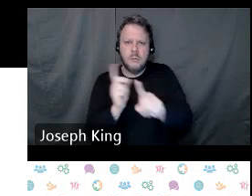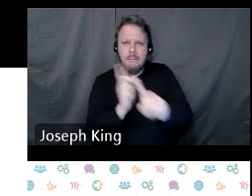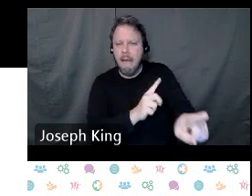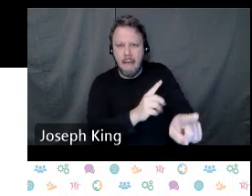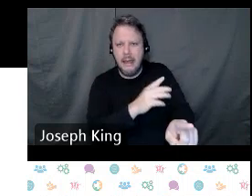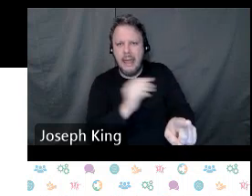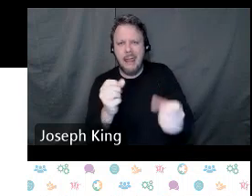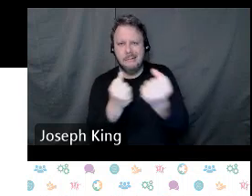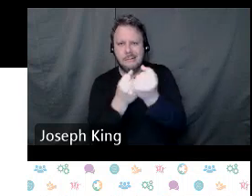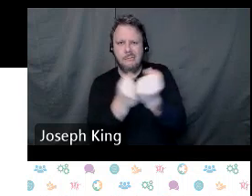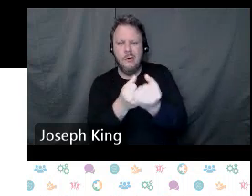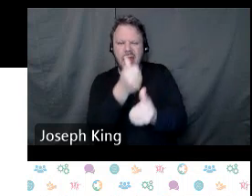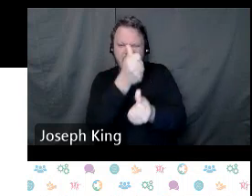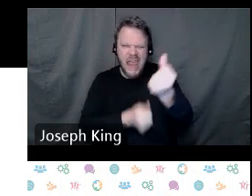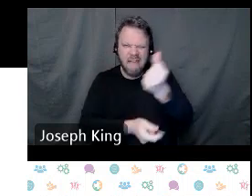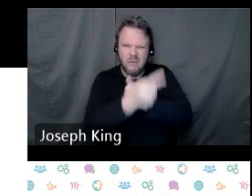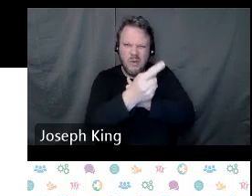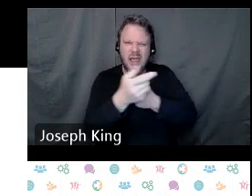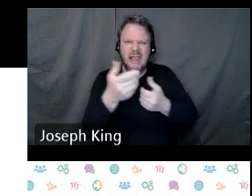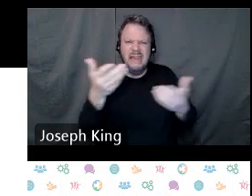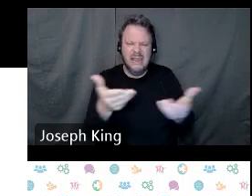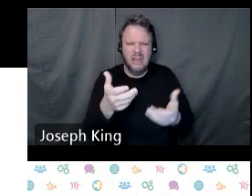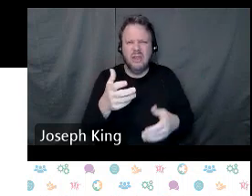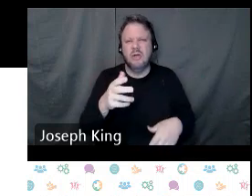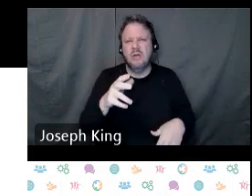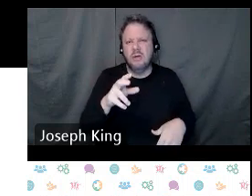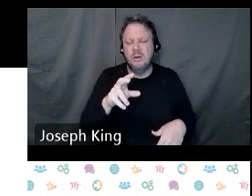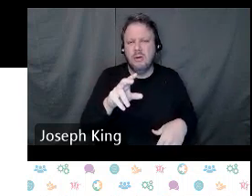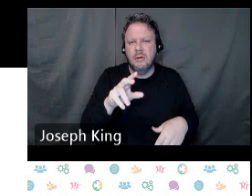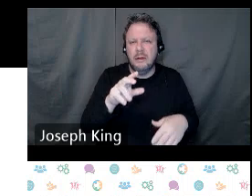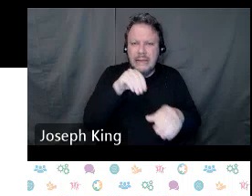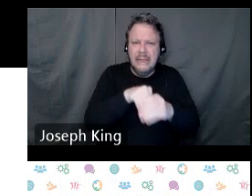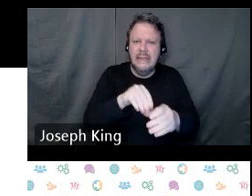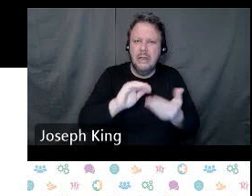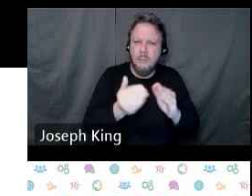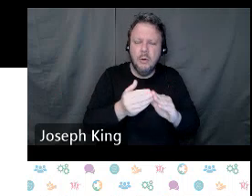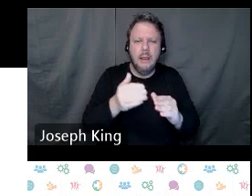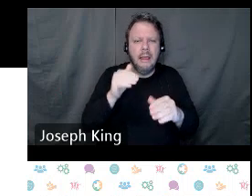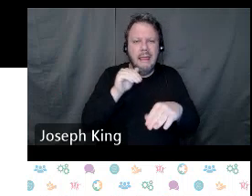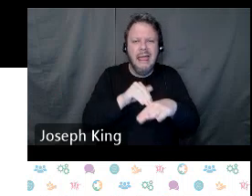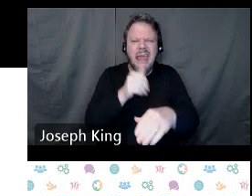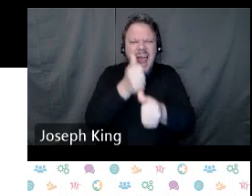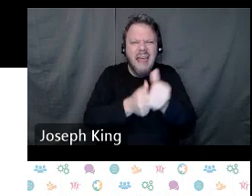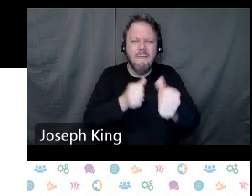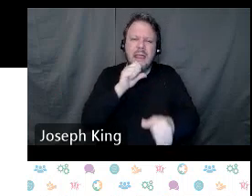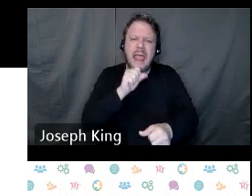respond, and support everyone in our communities at every age of their life.